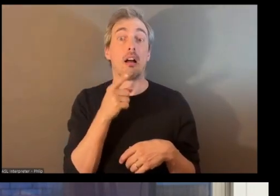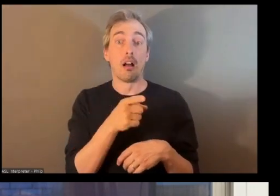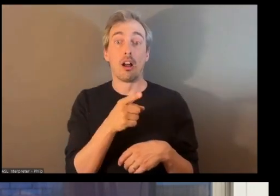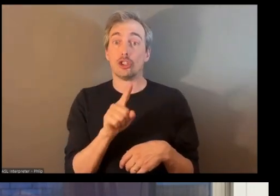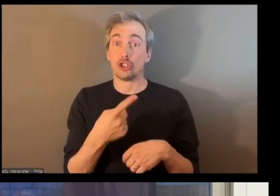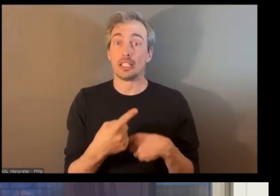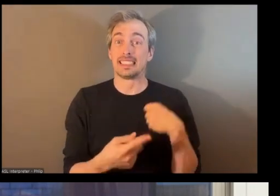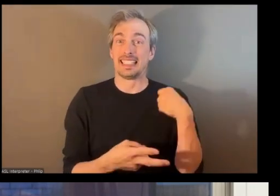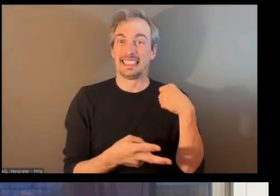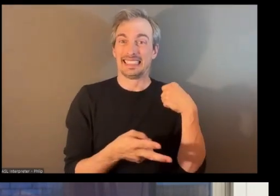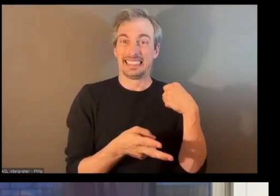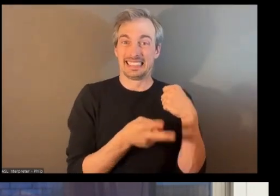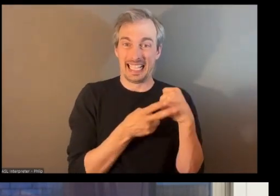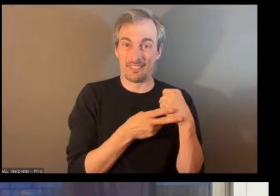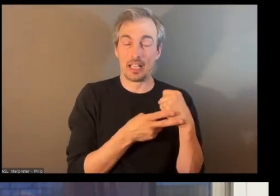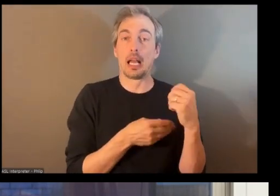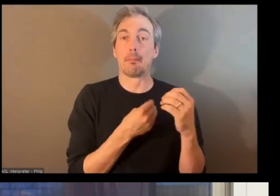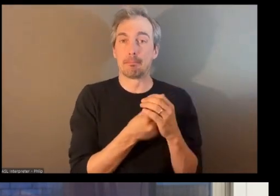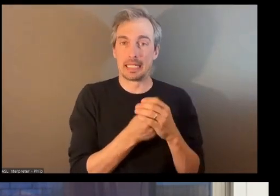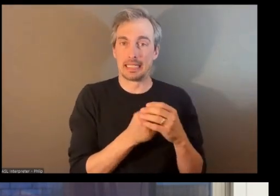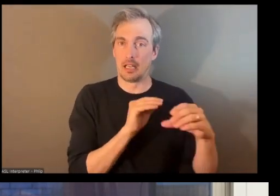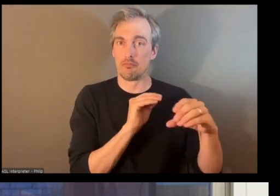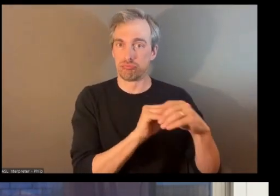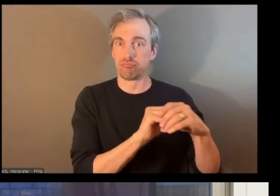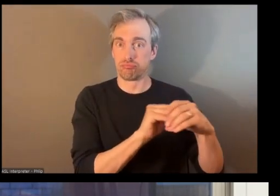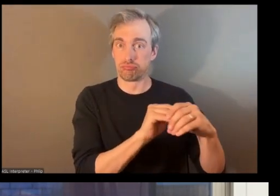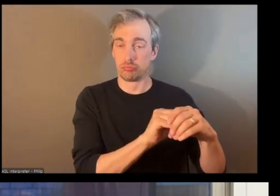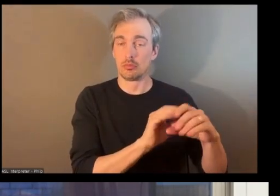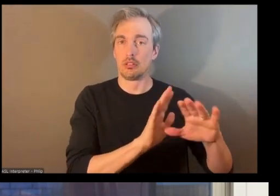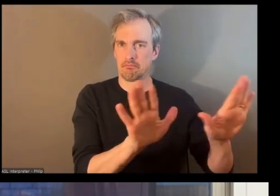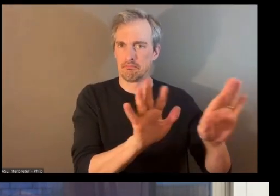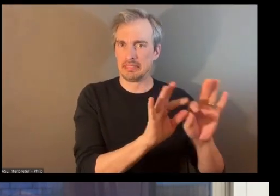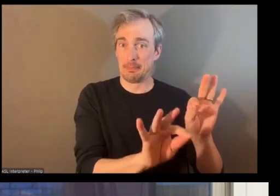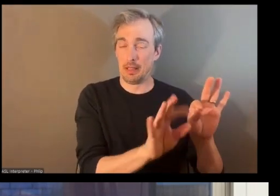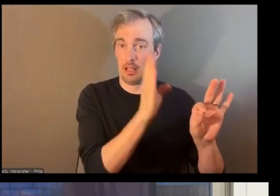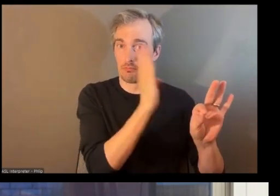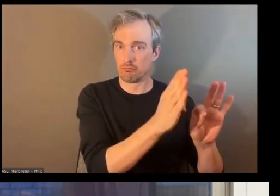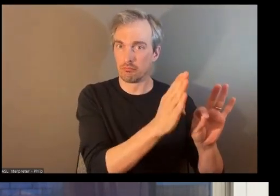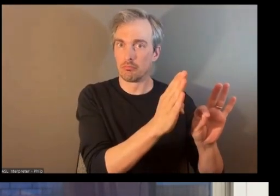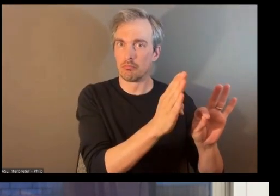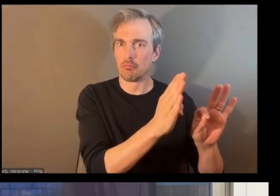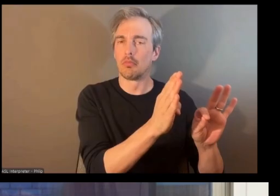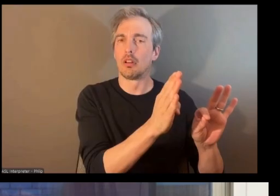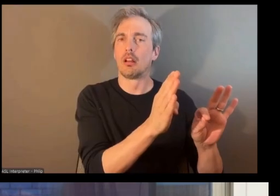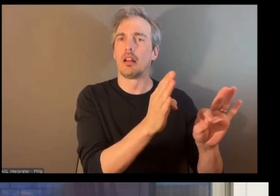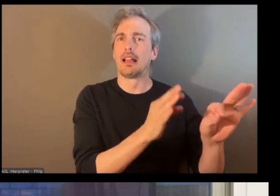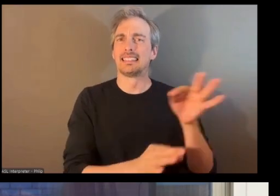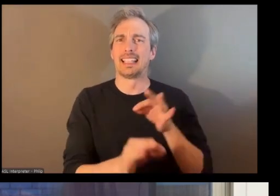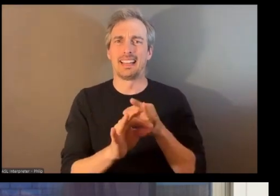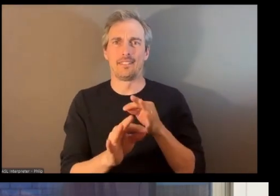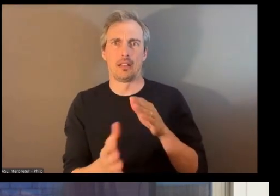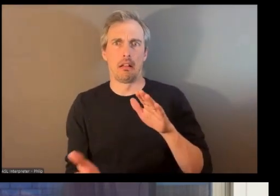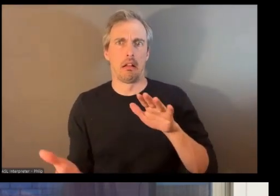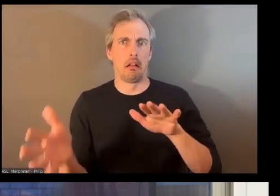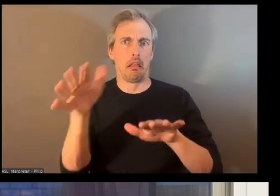Like... Is "for the rainy day" critical to understand this? Or is it just words there? So just "saving" is so much easier.